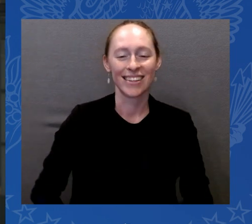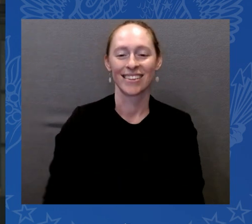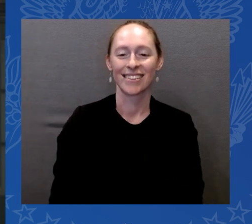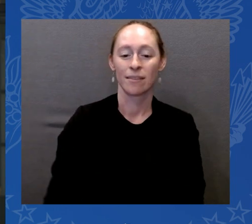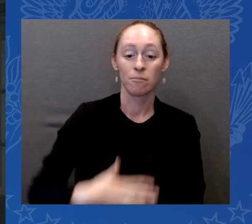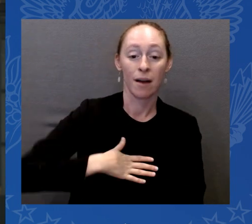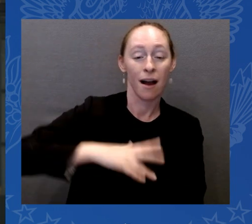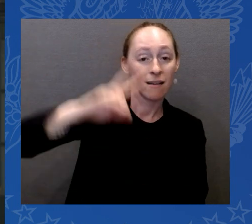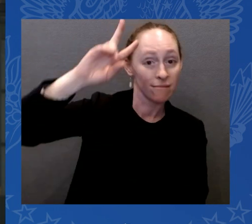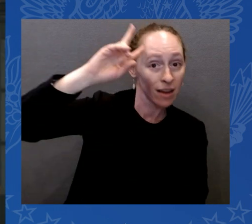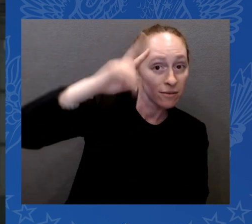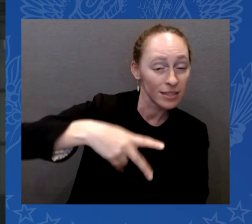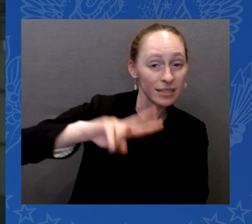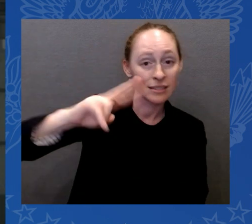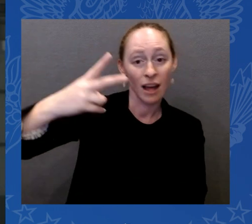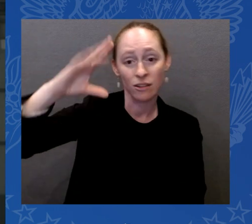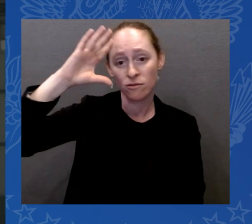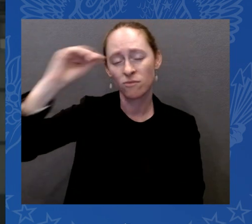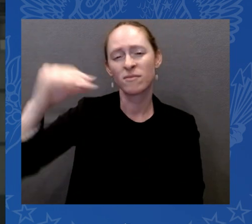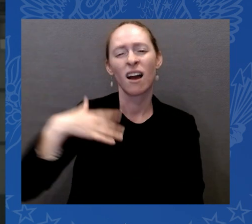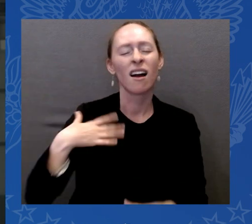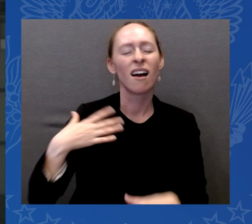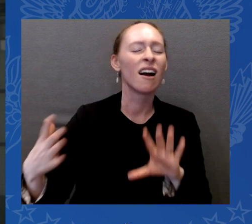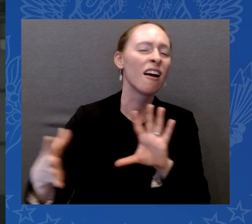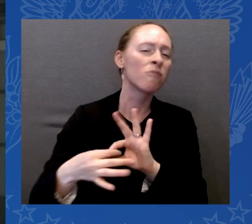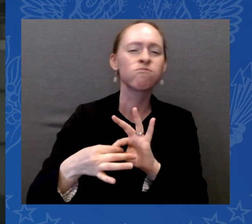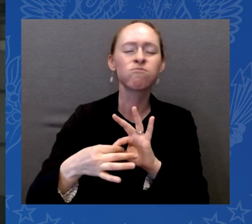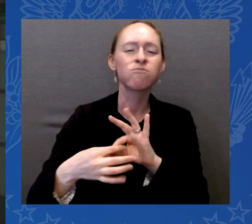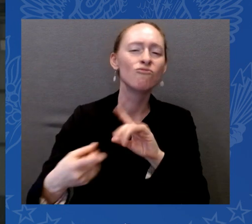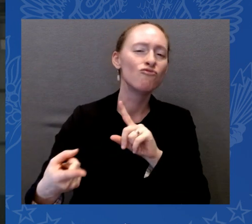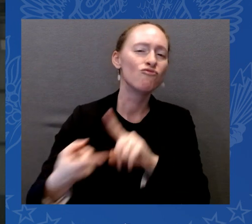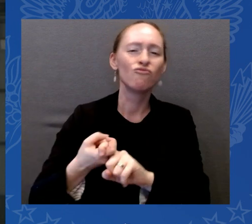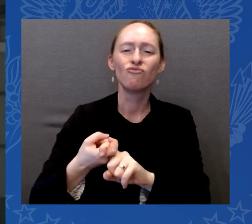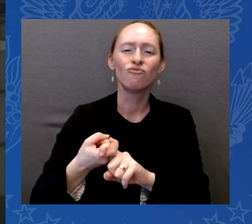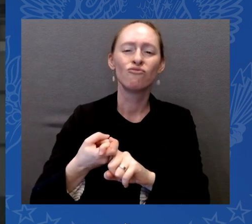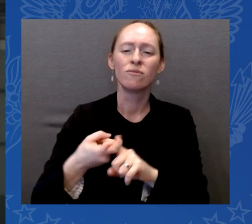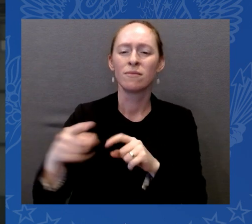Leader Schumer, and Joe Manchin. Joe, thanks for sticking with what you said you'd do.